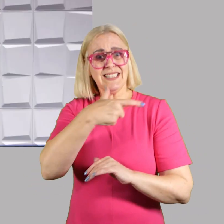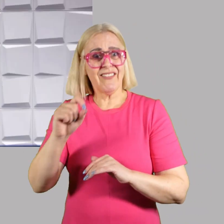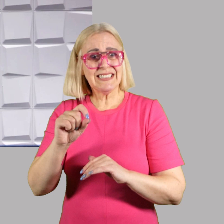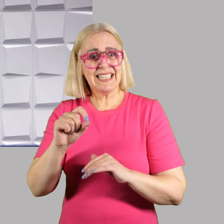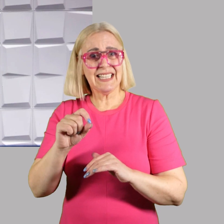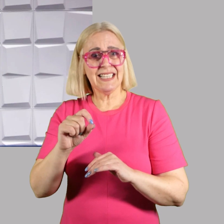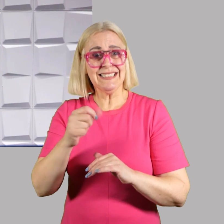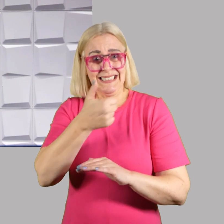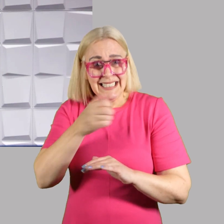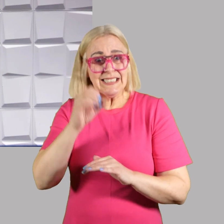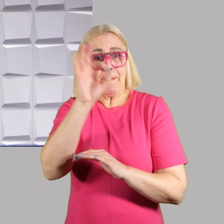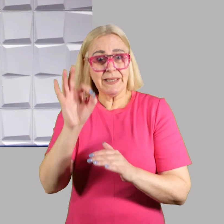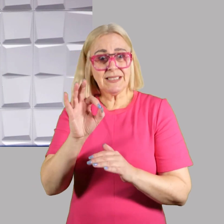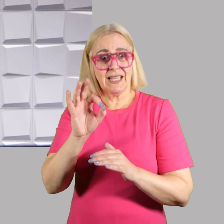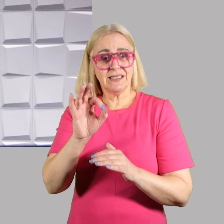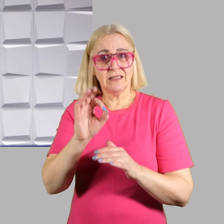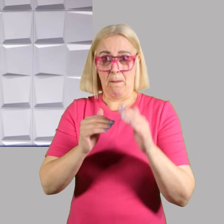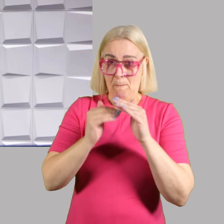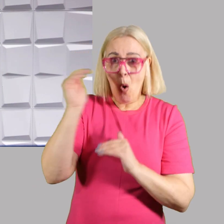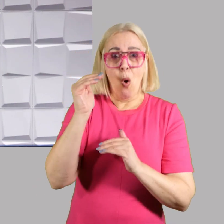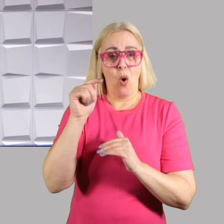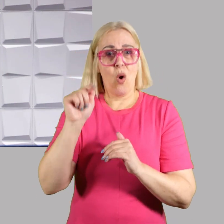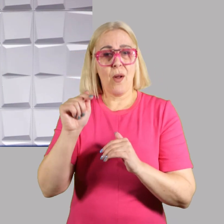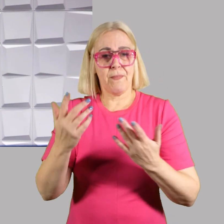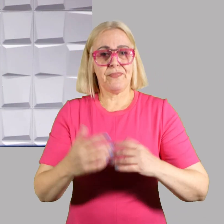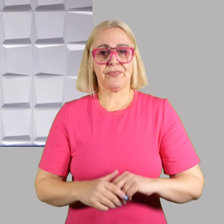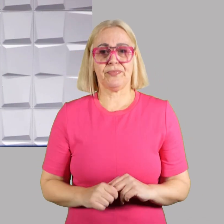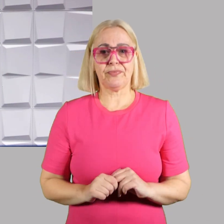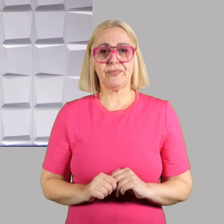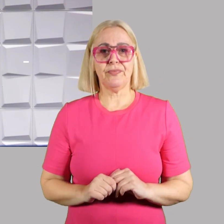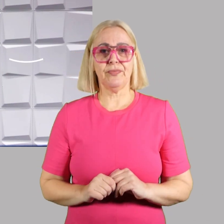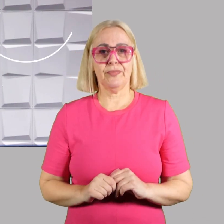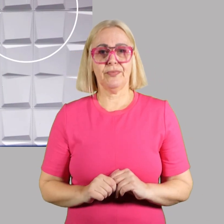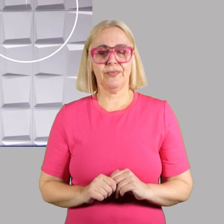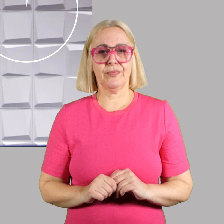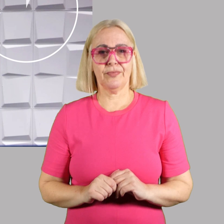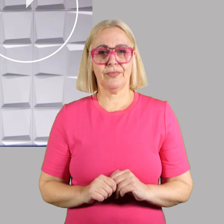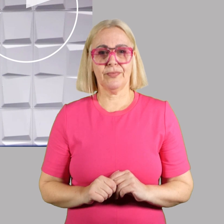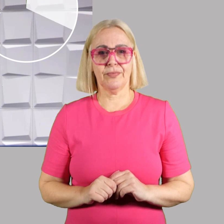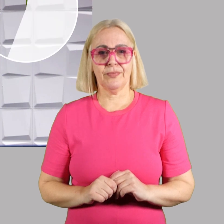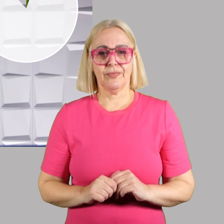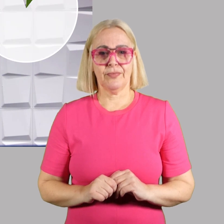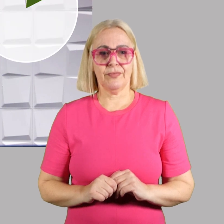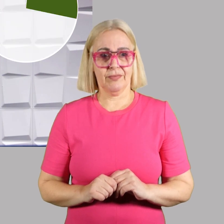More than 60% of all strokes are happening in people under the age of 70,